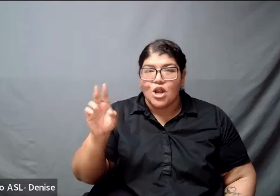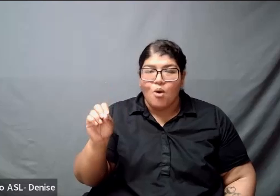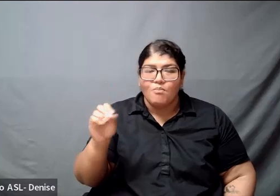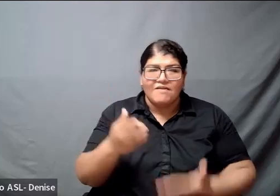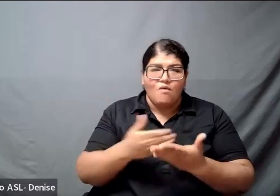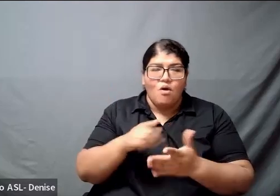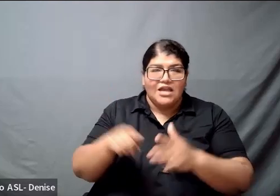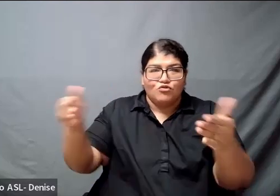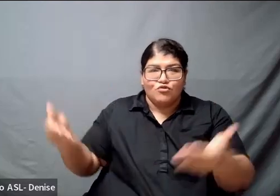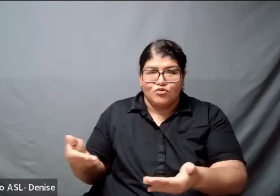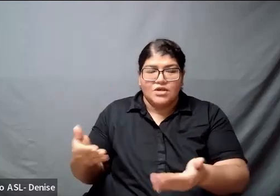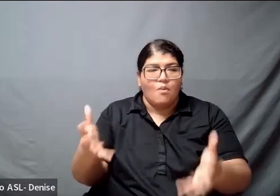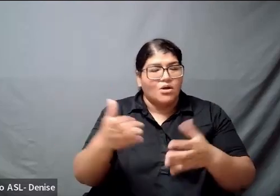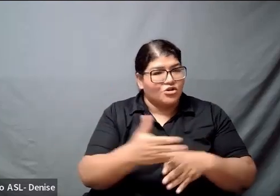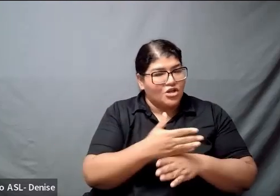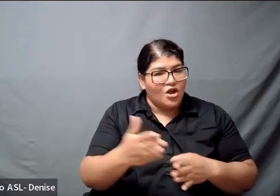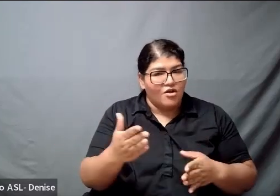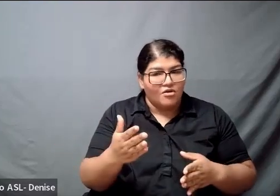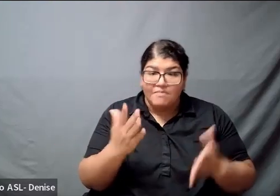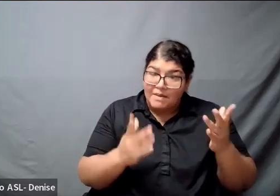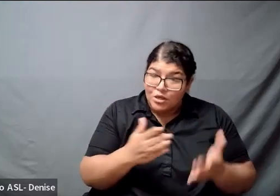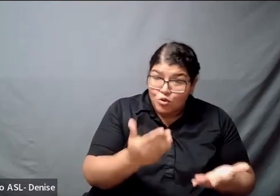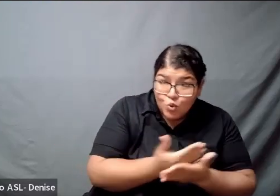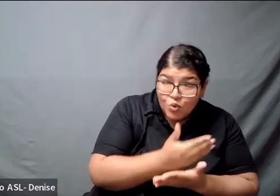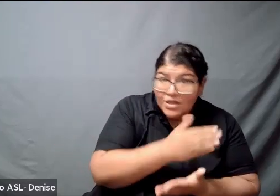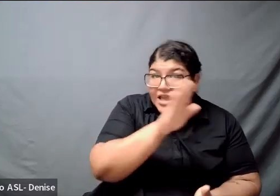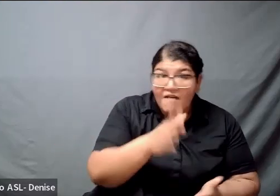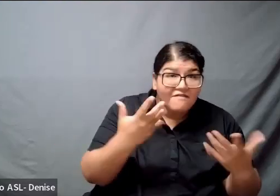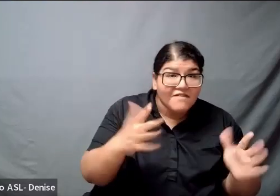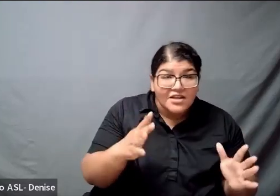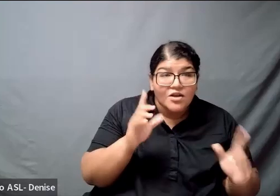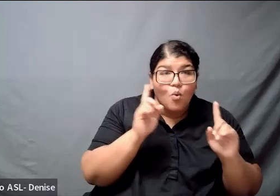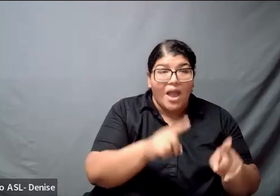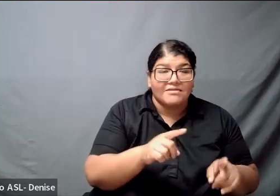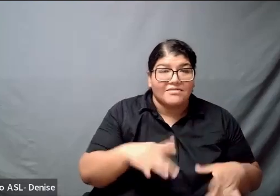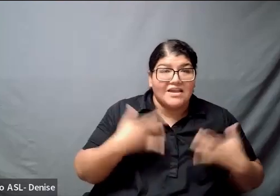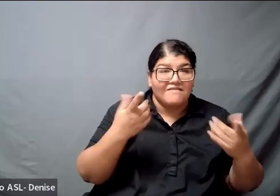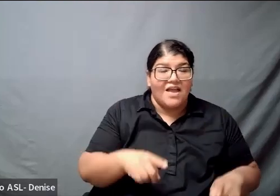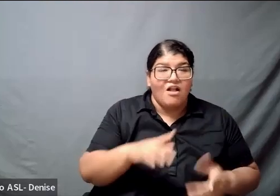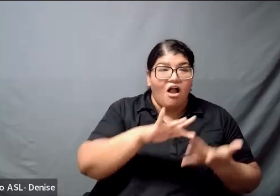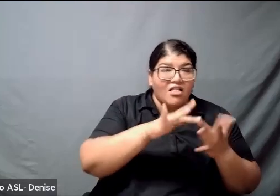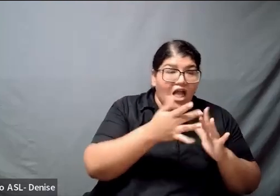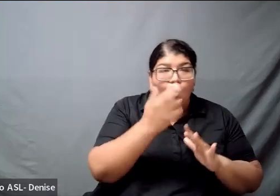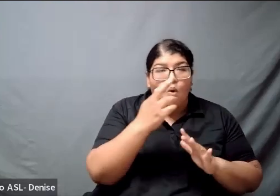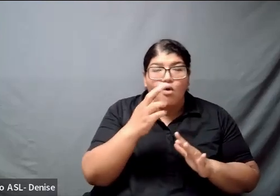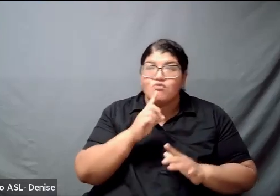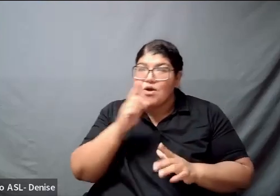especially for those of you who are brand new to NAAFA, if you've never spent time with us here in the virtual world or out in the real world,